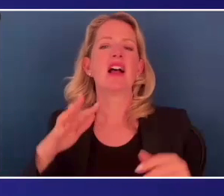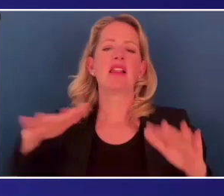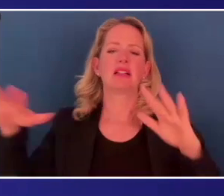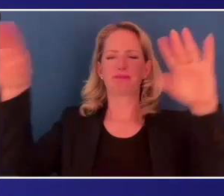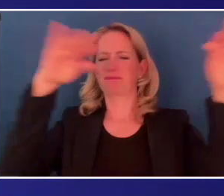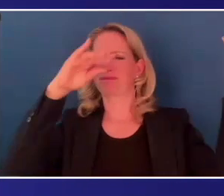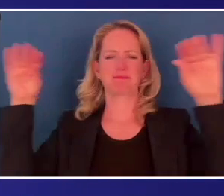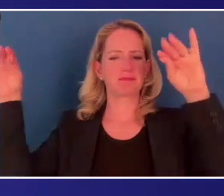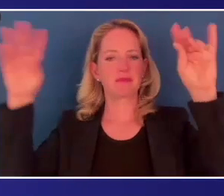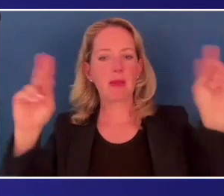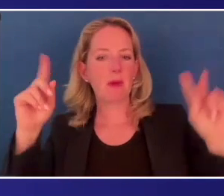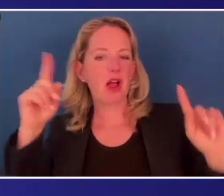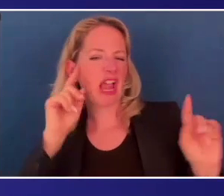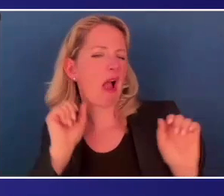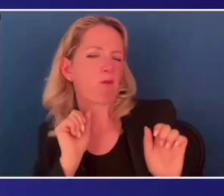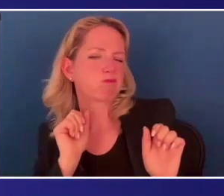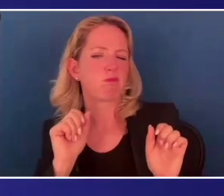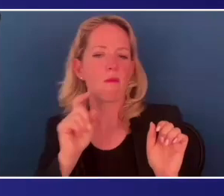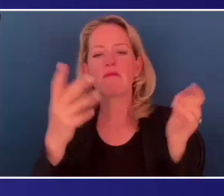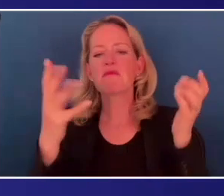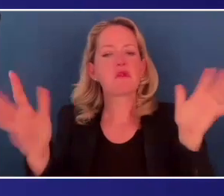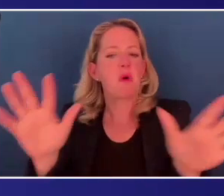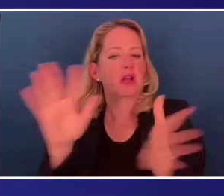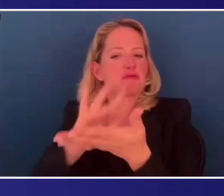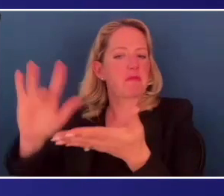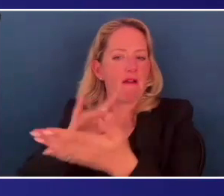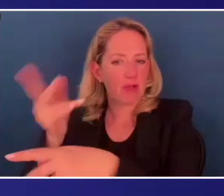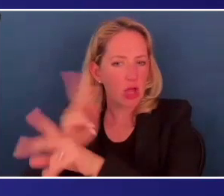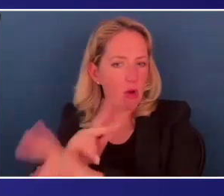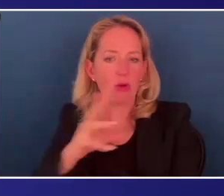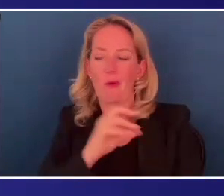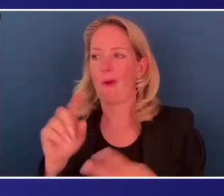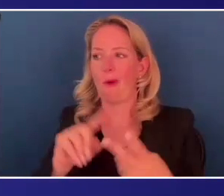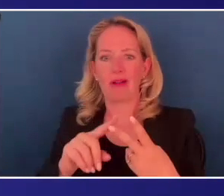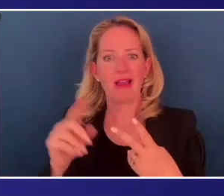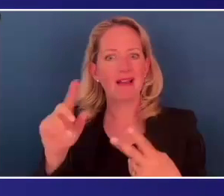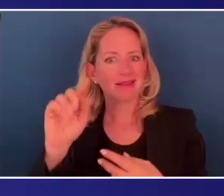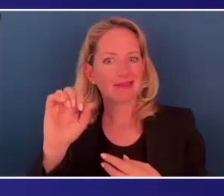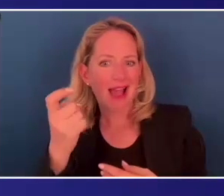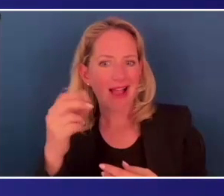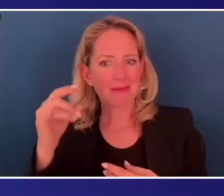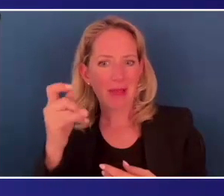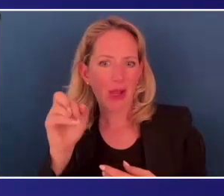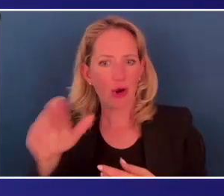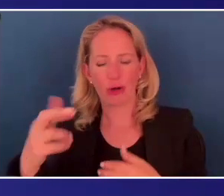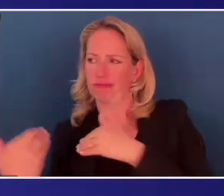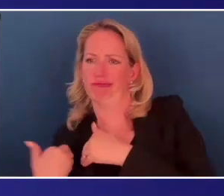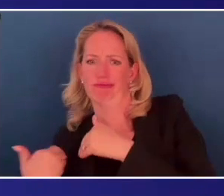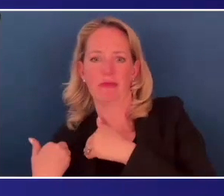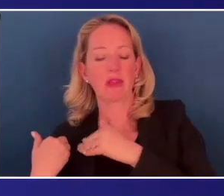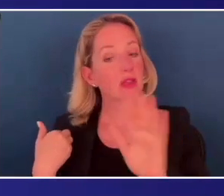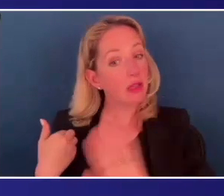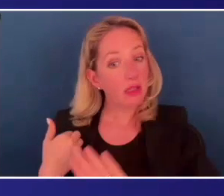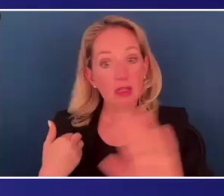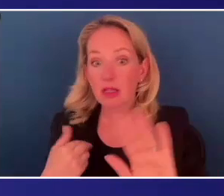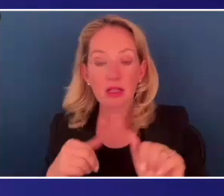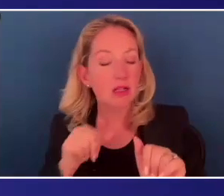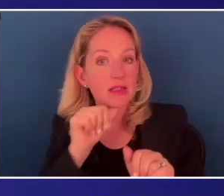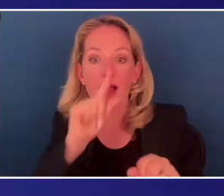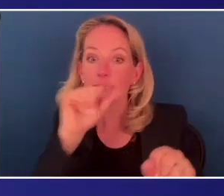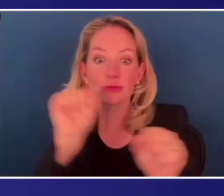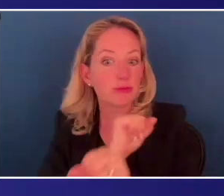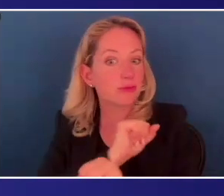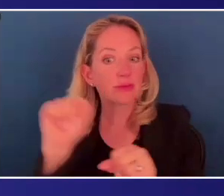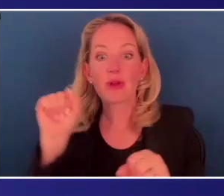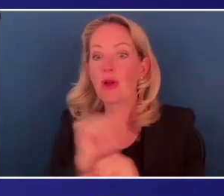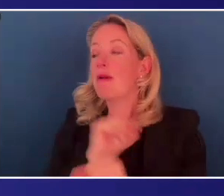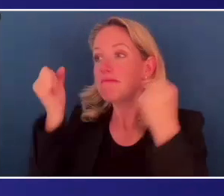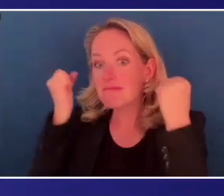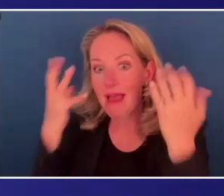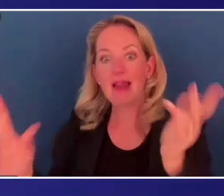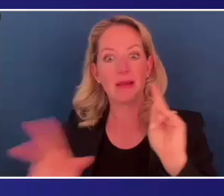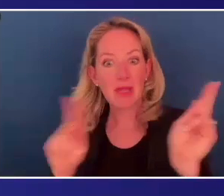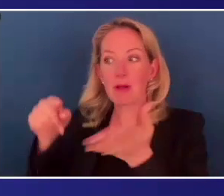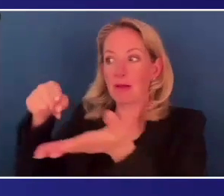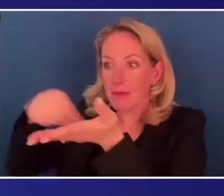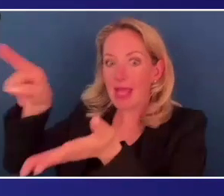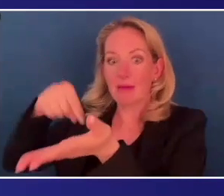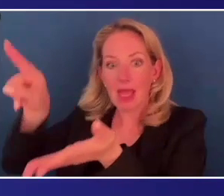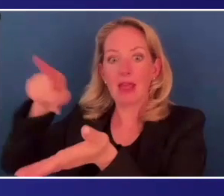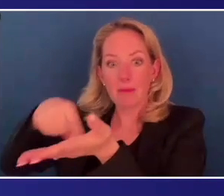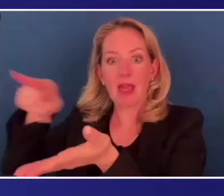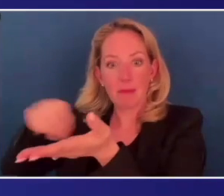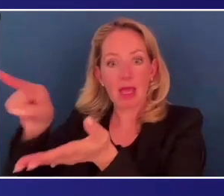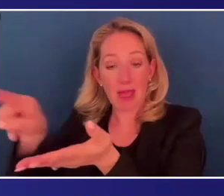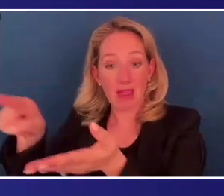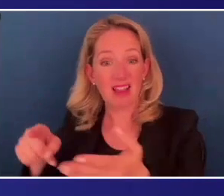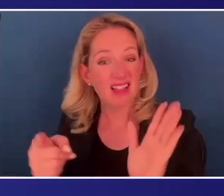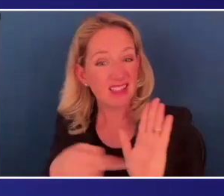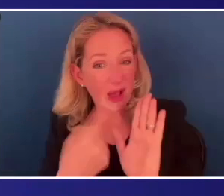Nothing could be further from the truth. Many folks have been paying on these loans to the point where they have paid back more than what they borrowed.